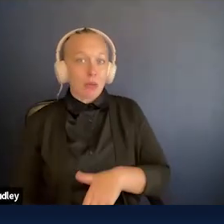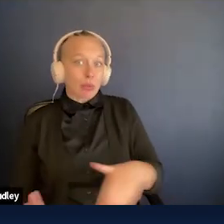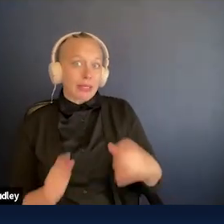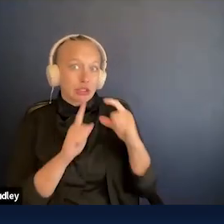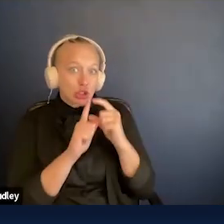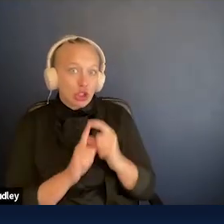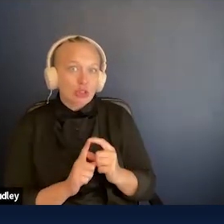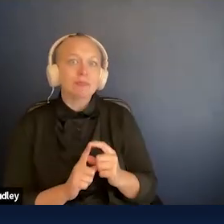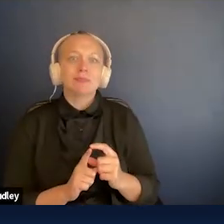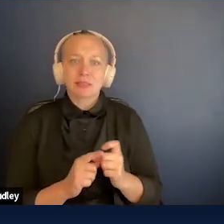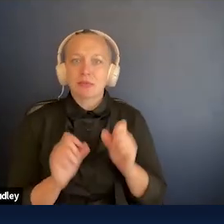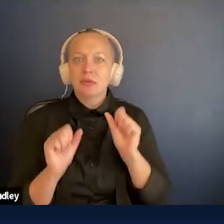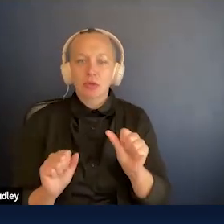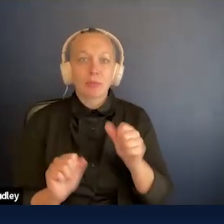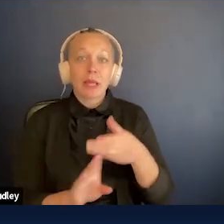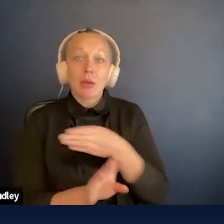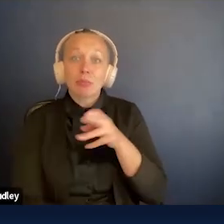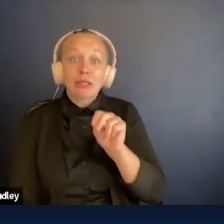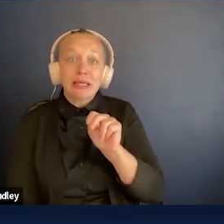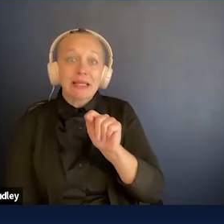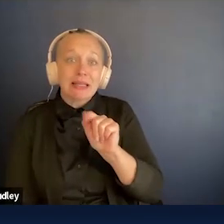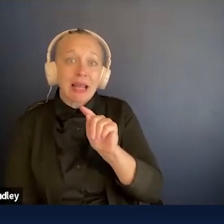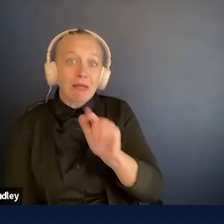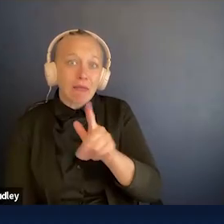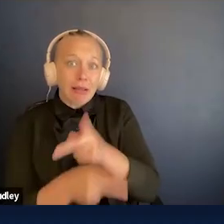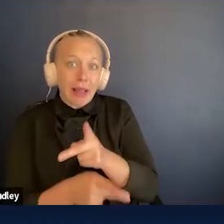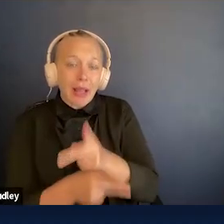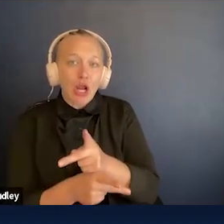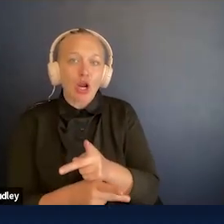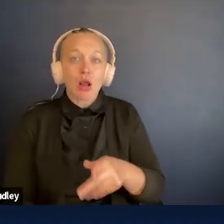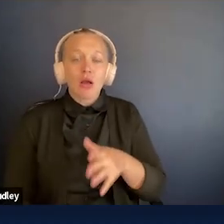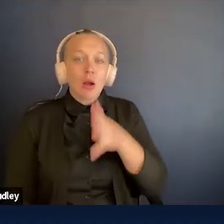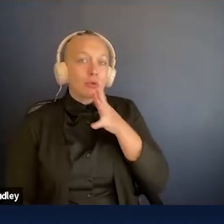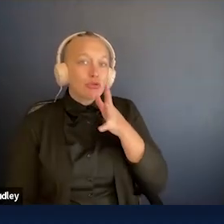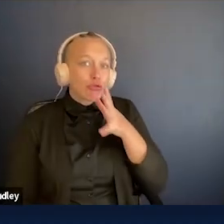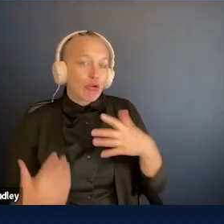to maternal health, and… Um, communication barriers, and we use, uh, PubMed, um.